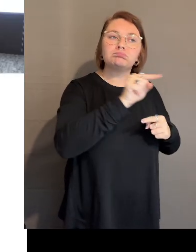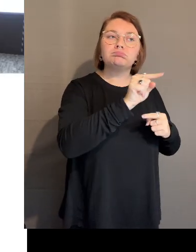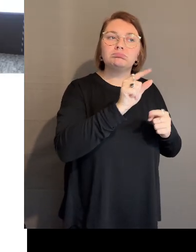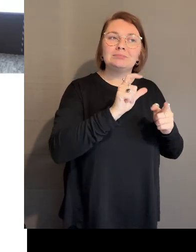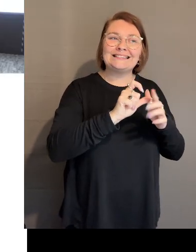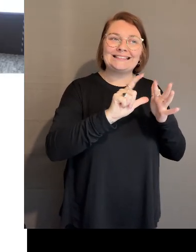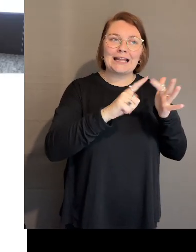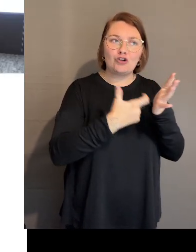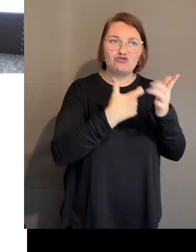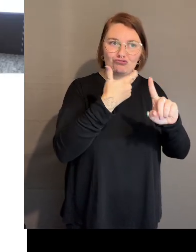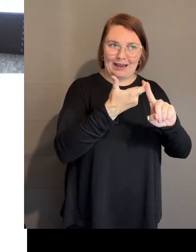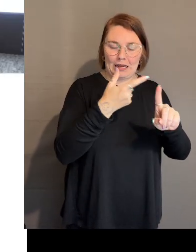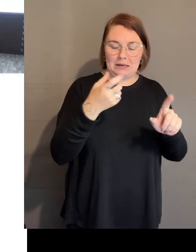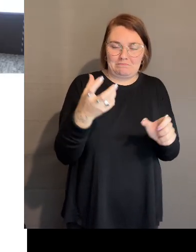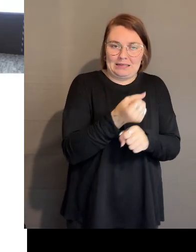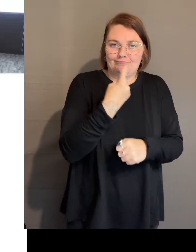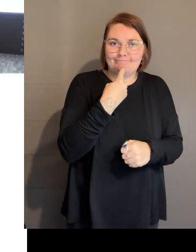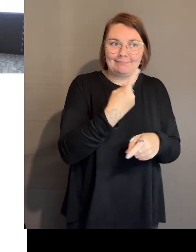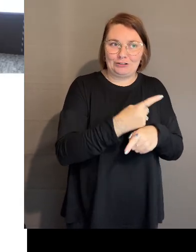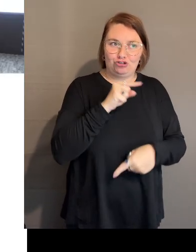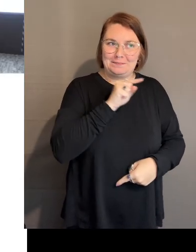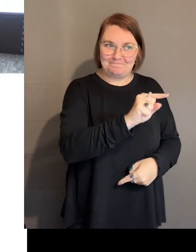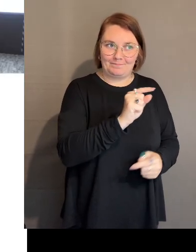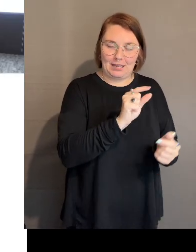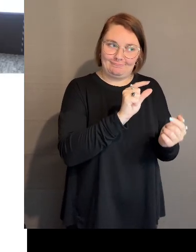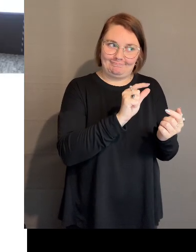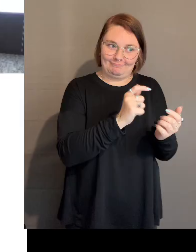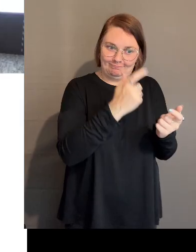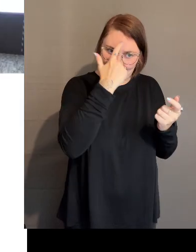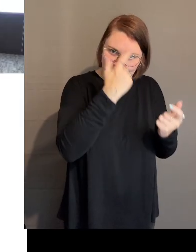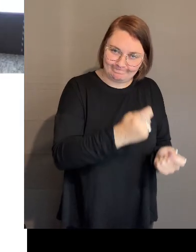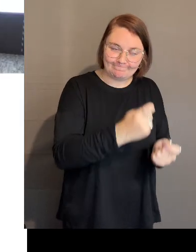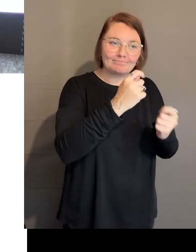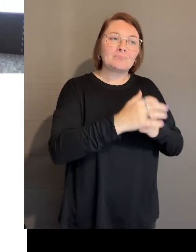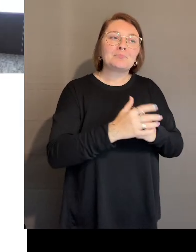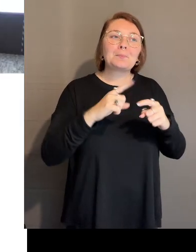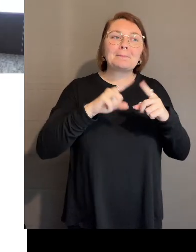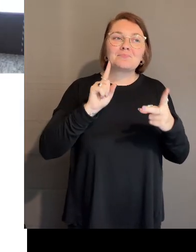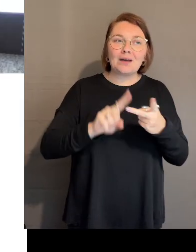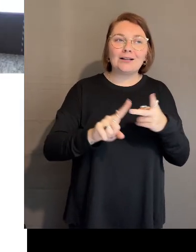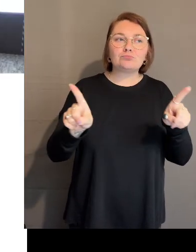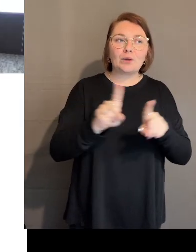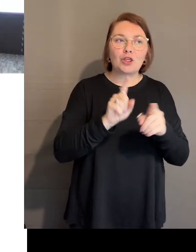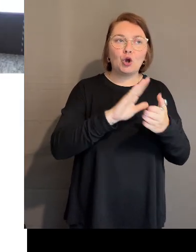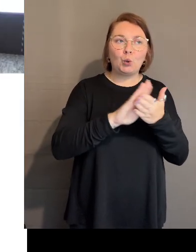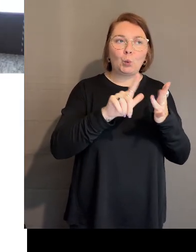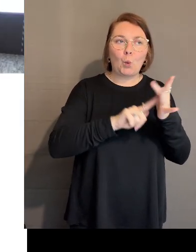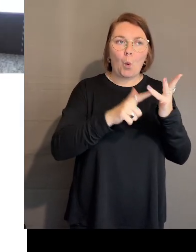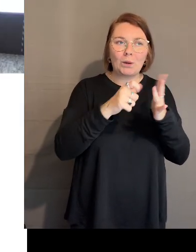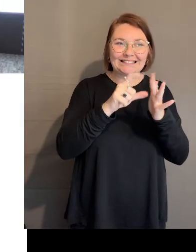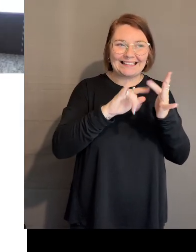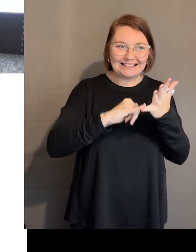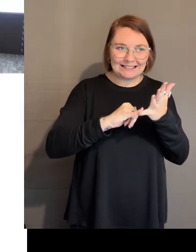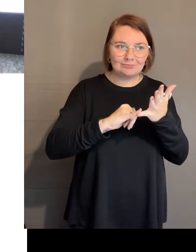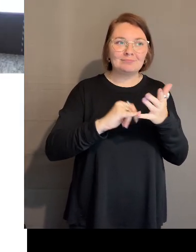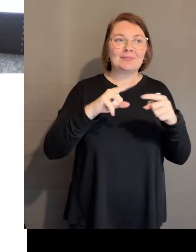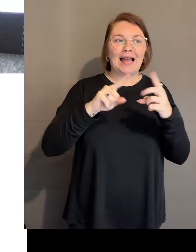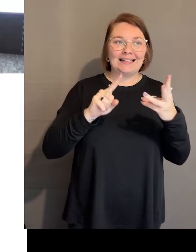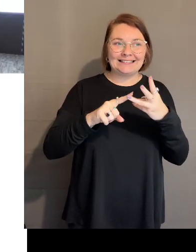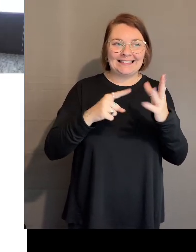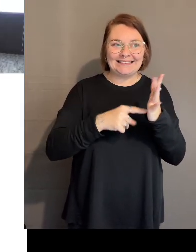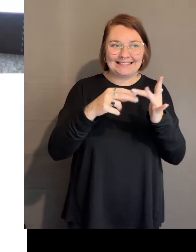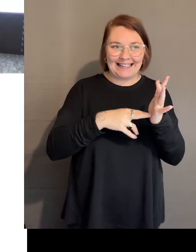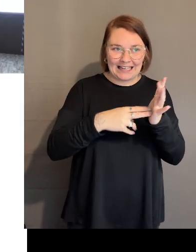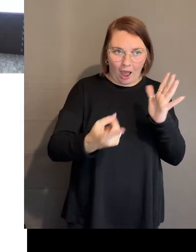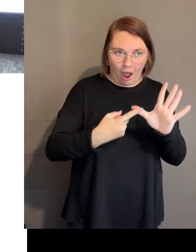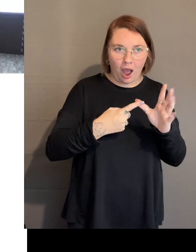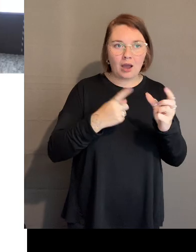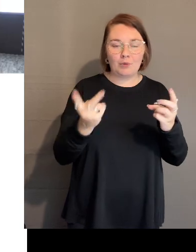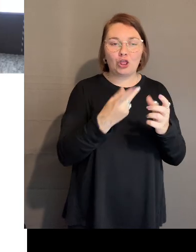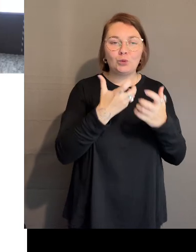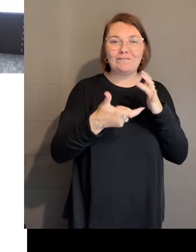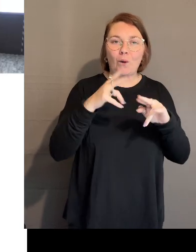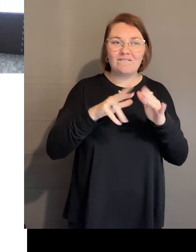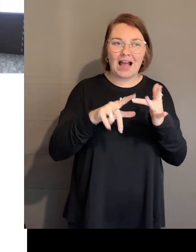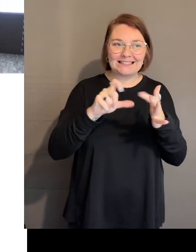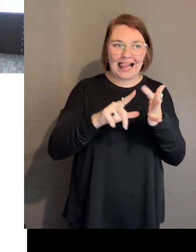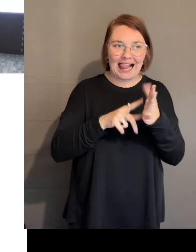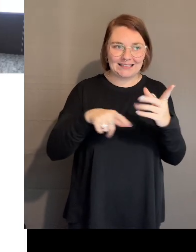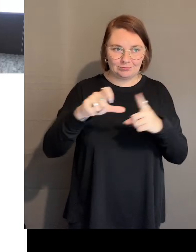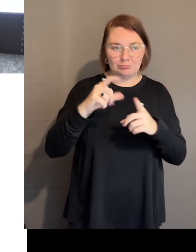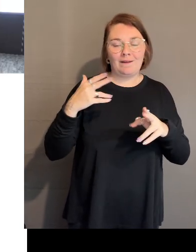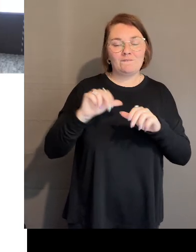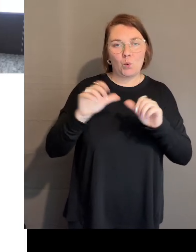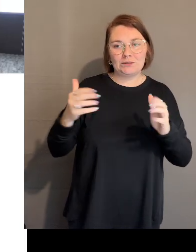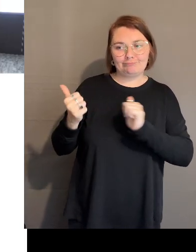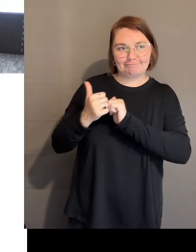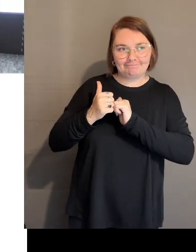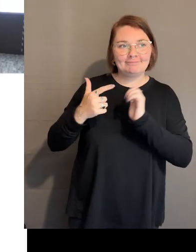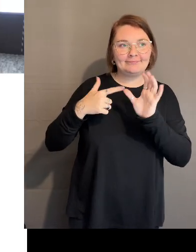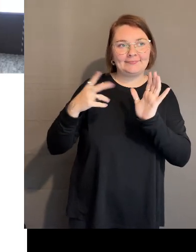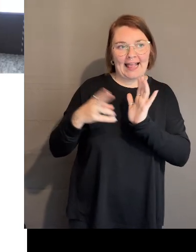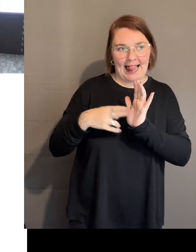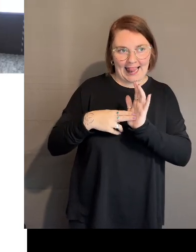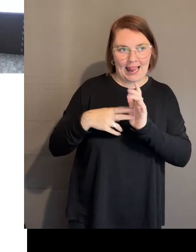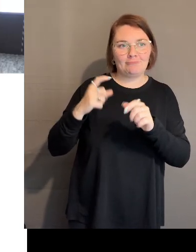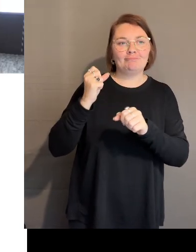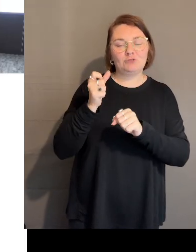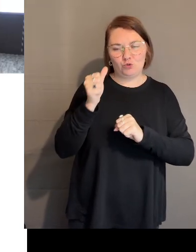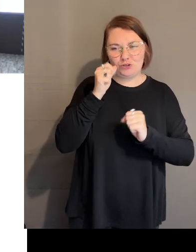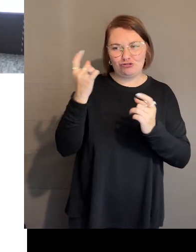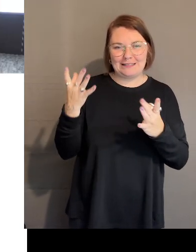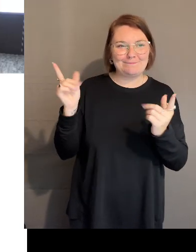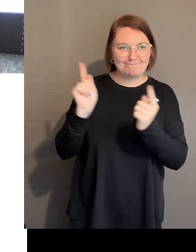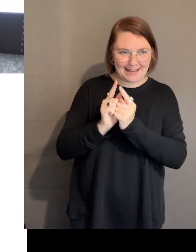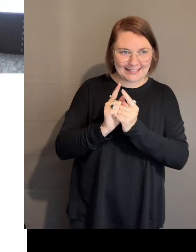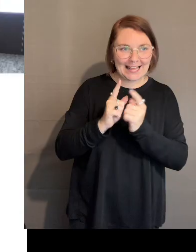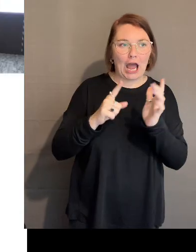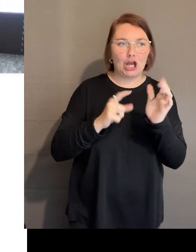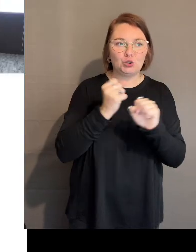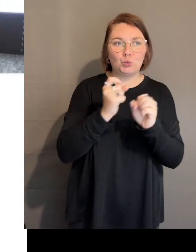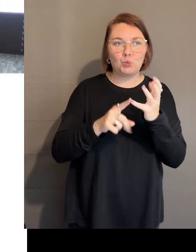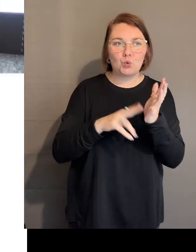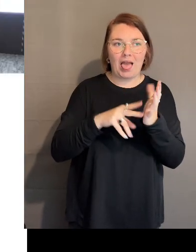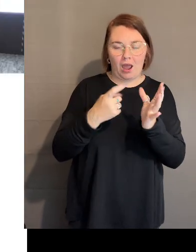well, deserve to be mentioned, credited. It's also together with Jordis Haradstottir and Tianolofay Eiskistotter at the University of Iceland, and of course, my collaborators at Lund University and, as you met, I'm gonna.